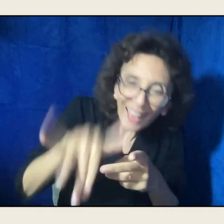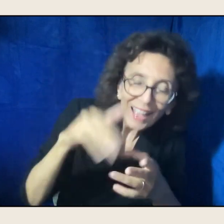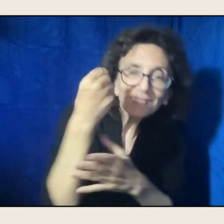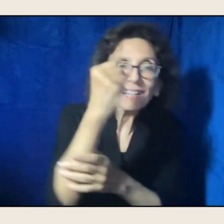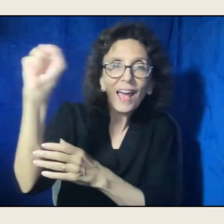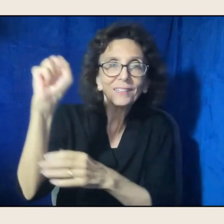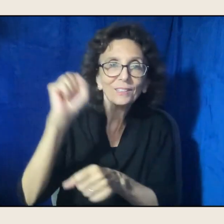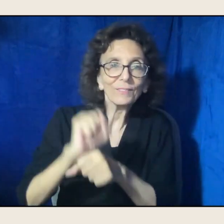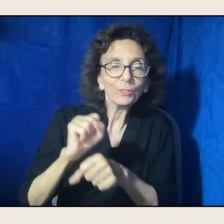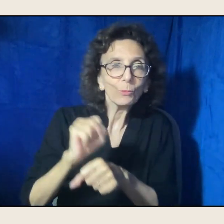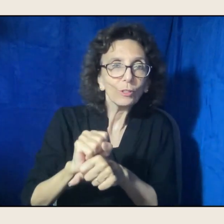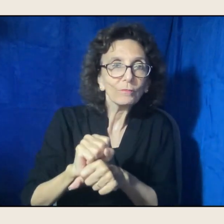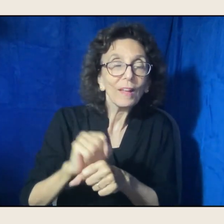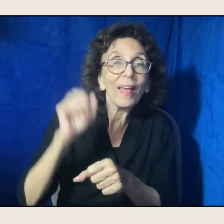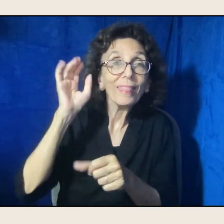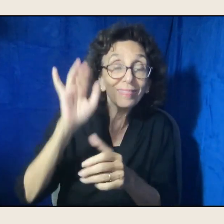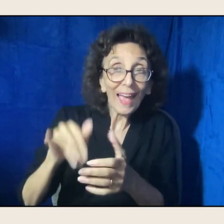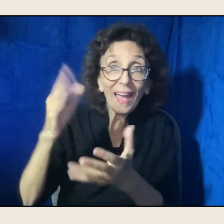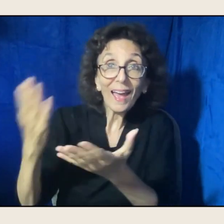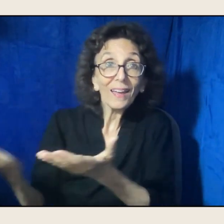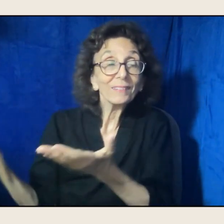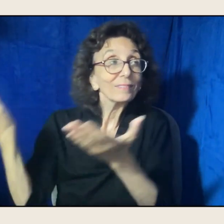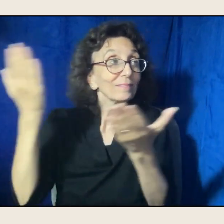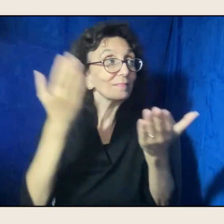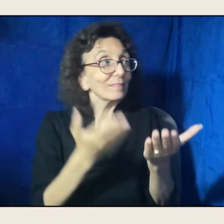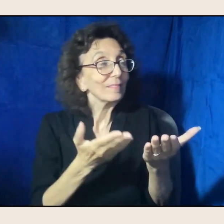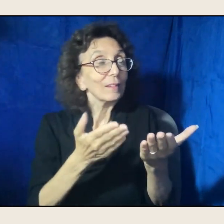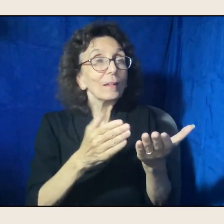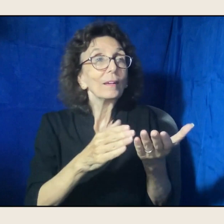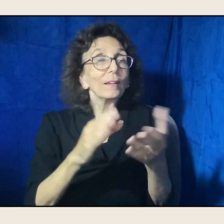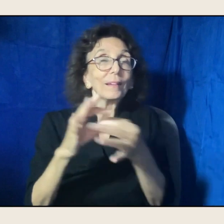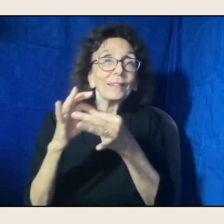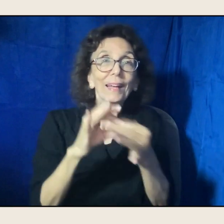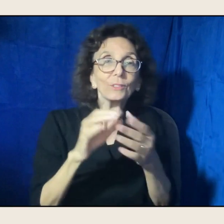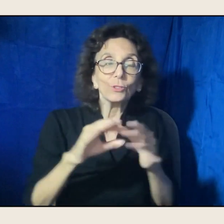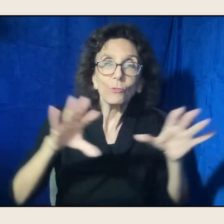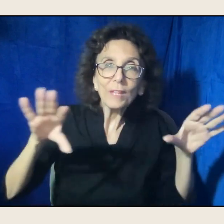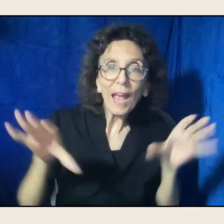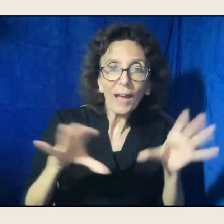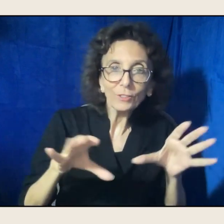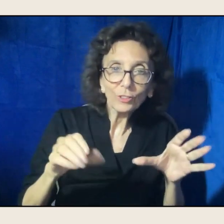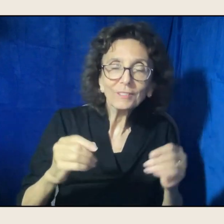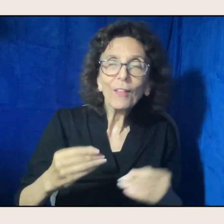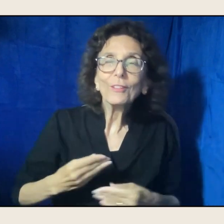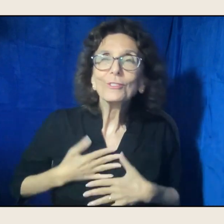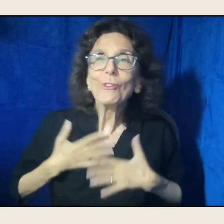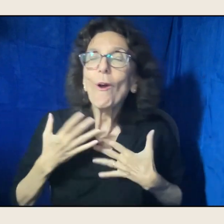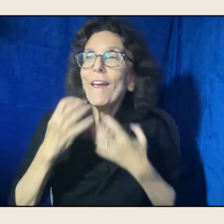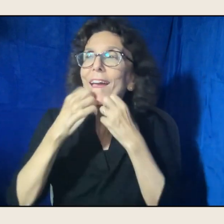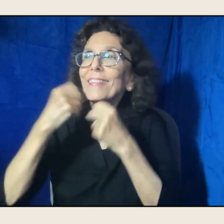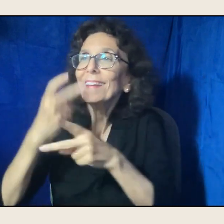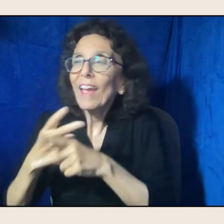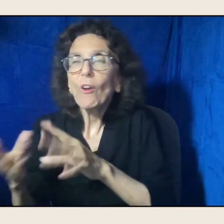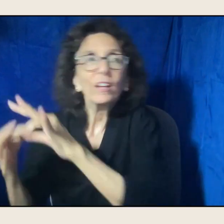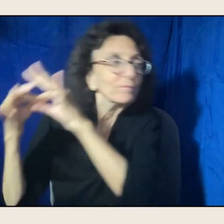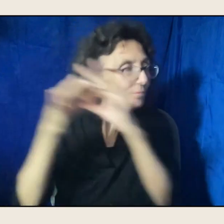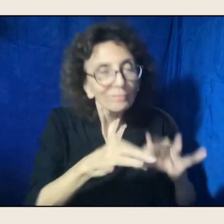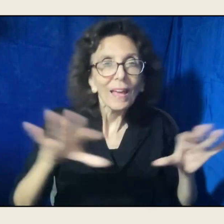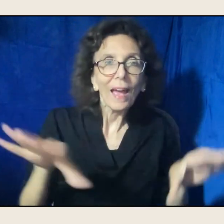with these direct actions that also have to be done. Because I think that as artists, as writers, musicians,